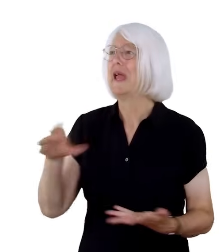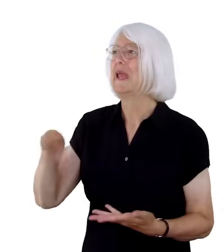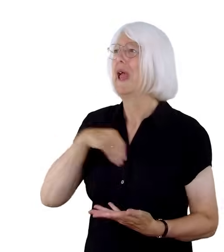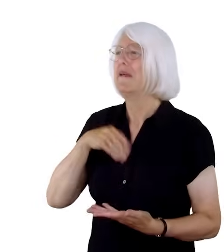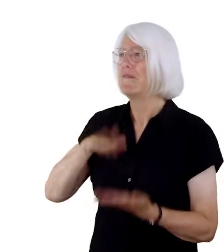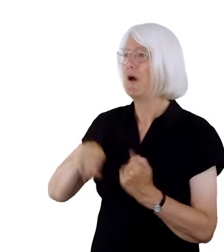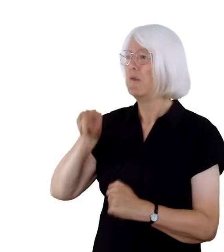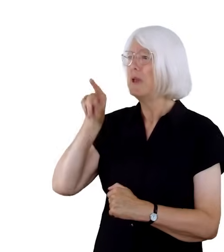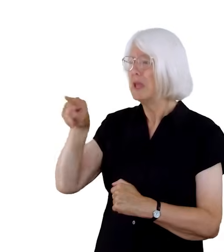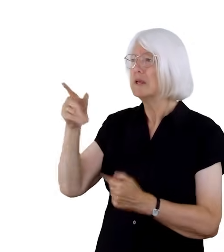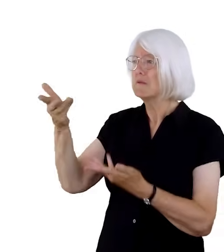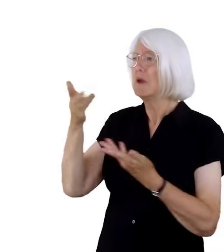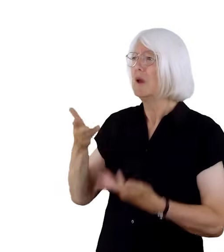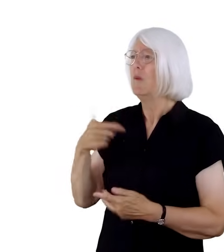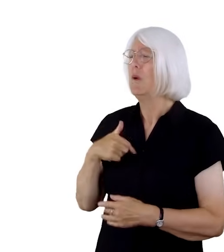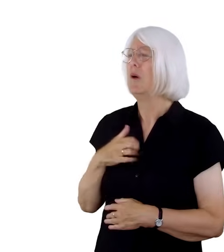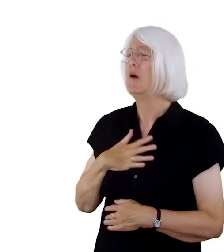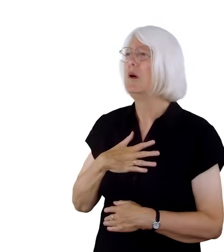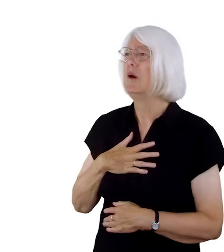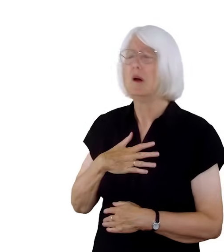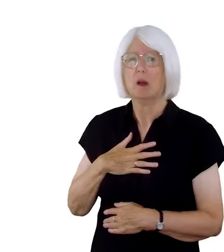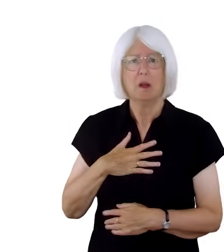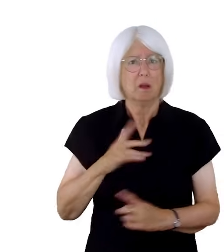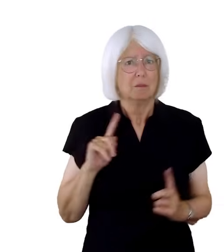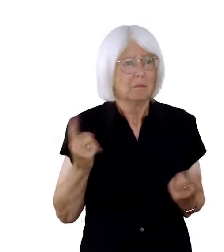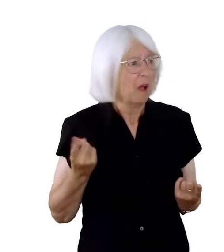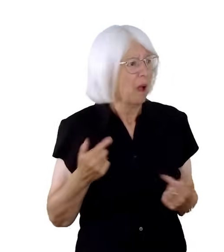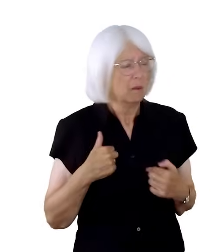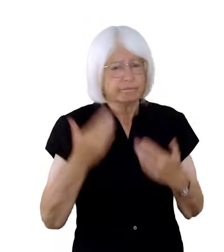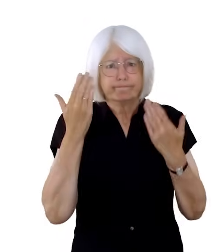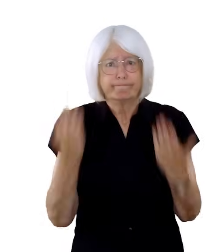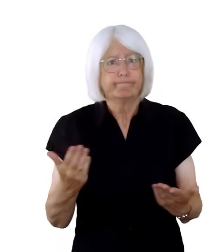Why should I gain from His reward?